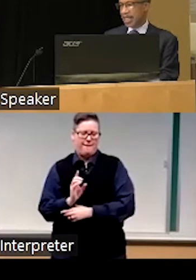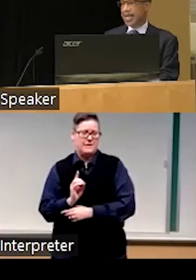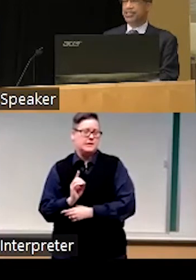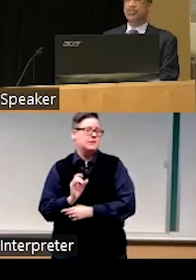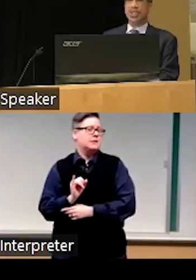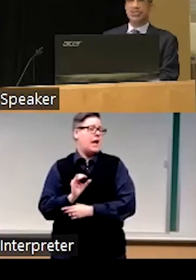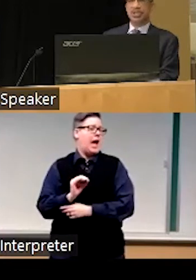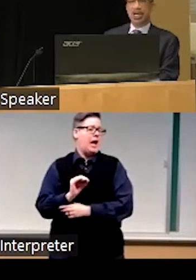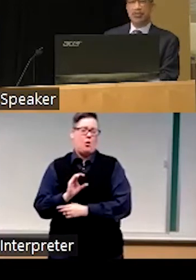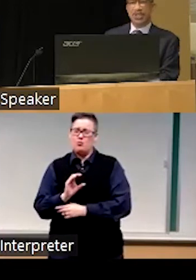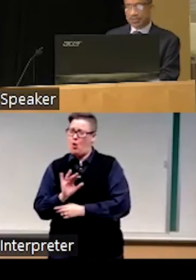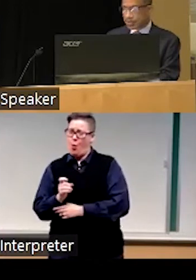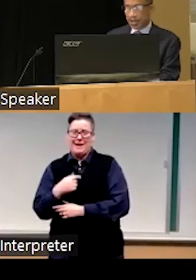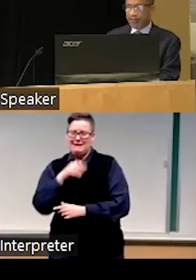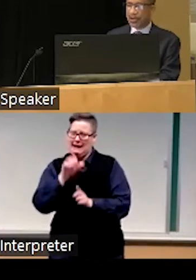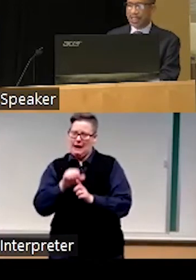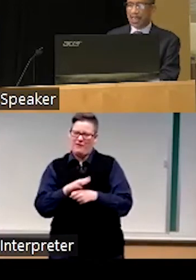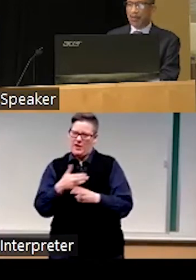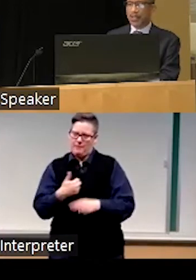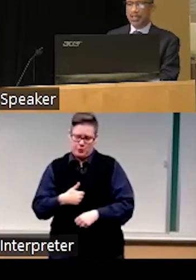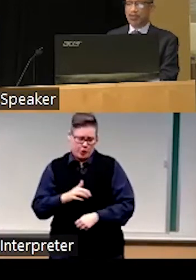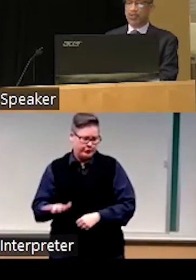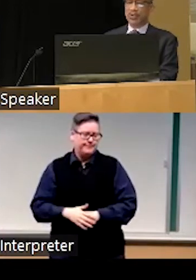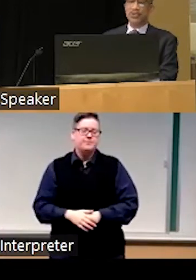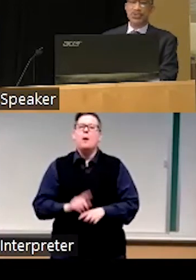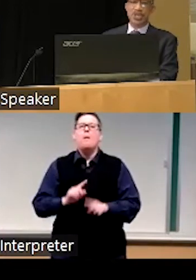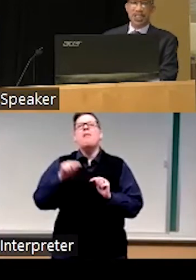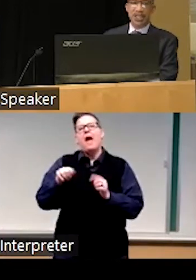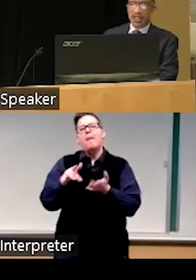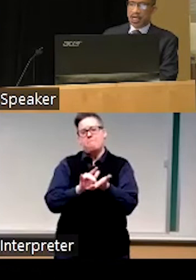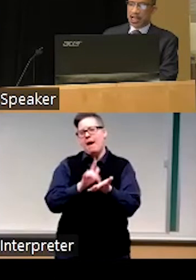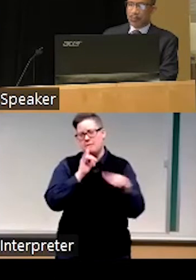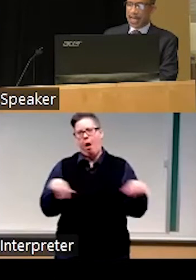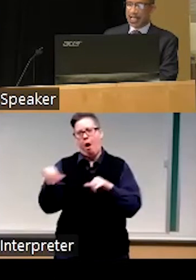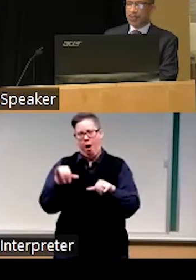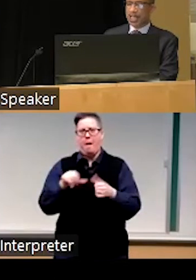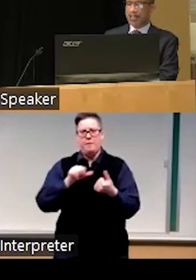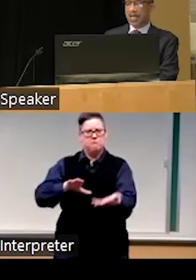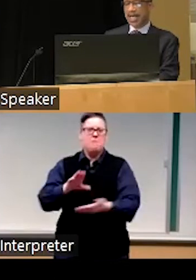anti-manic agent which is you know a fairly common approach to treating uh Mania but he